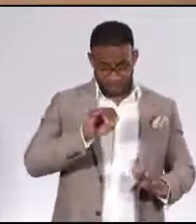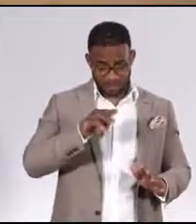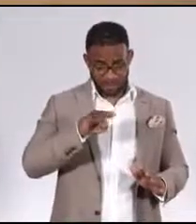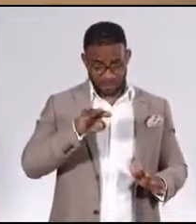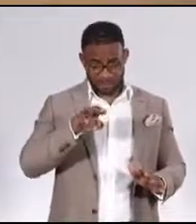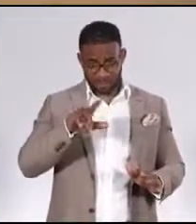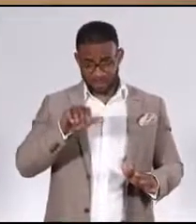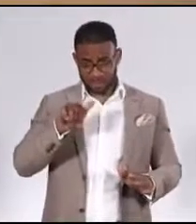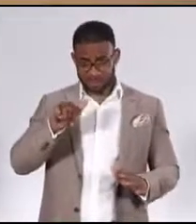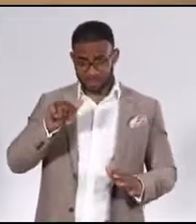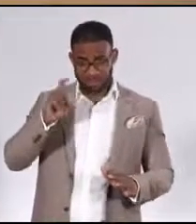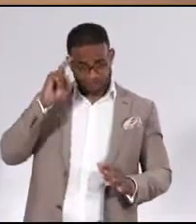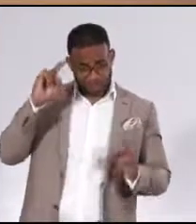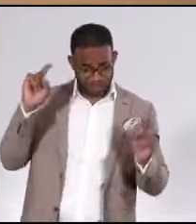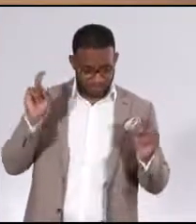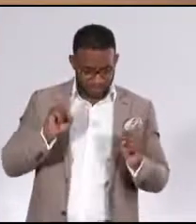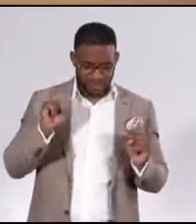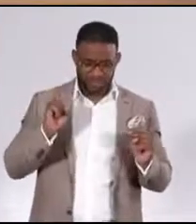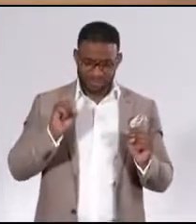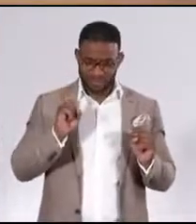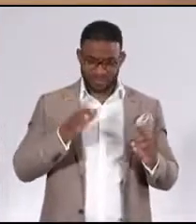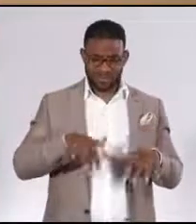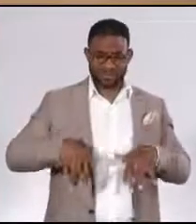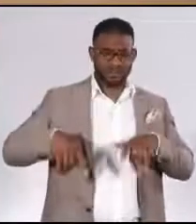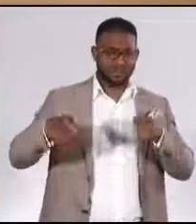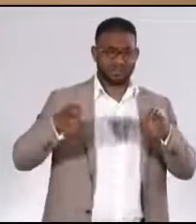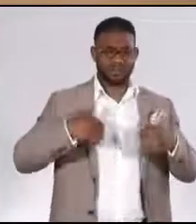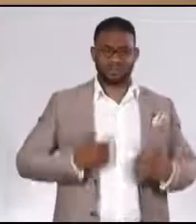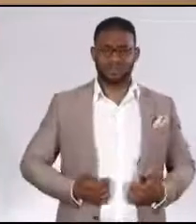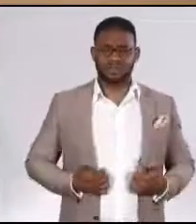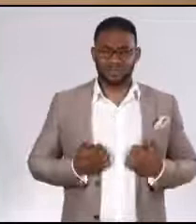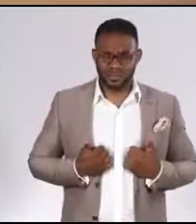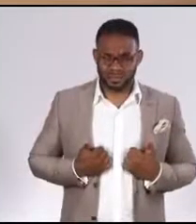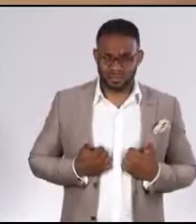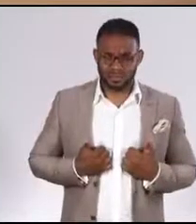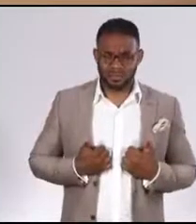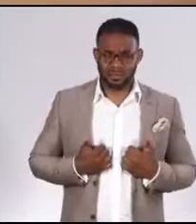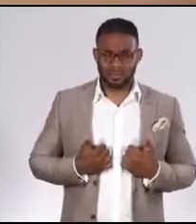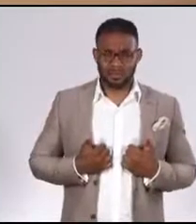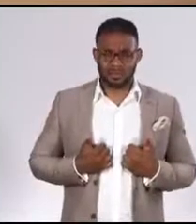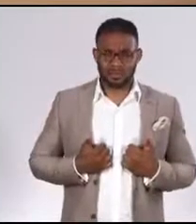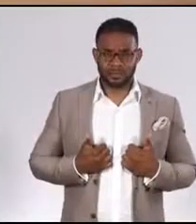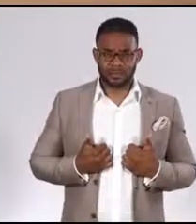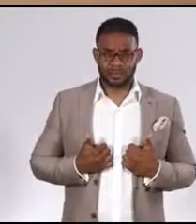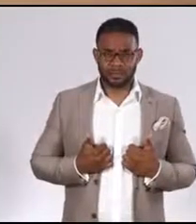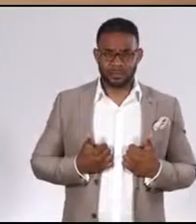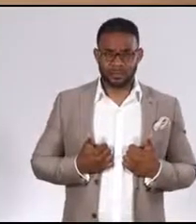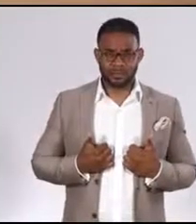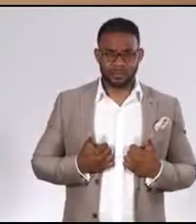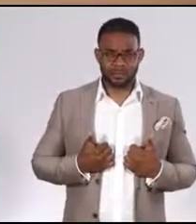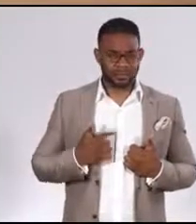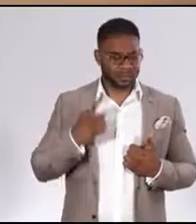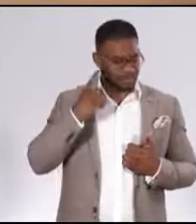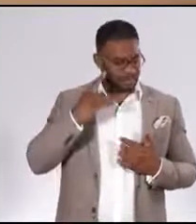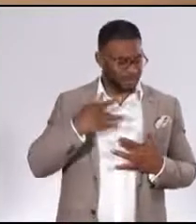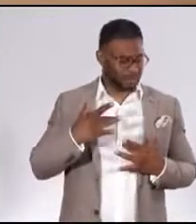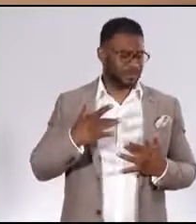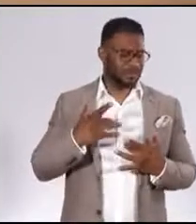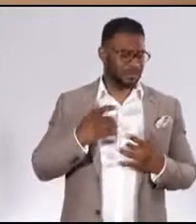which is basically taking control of my life. My ear sensitivity causes migraines, which, in turn,